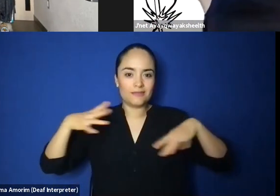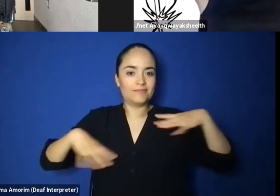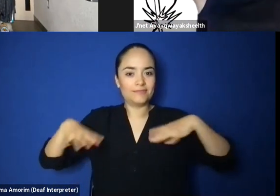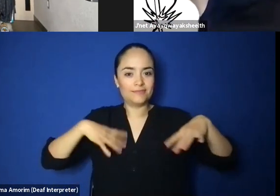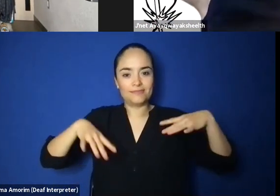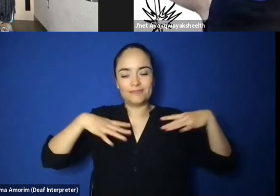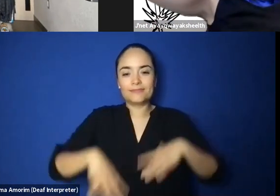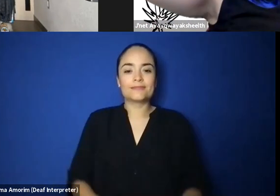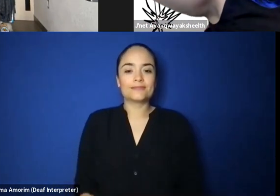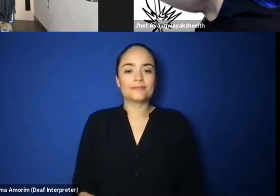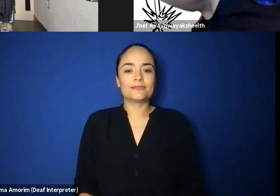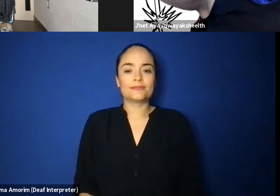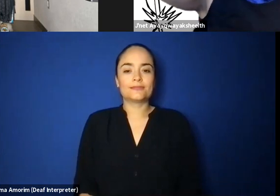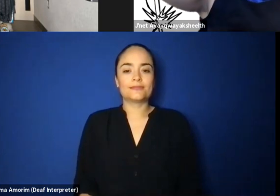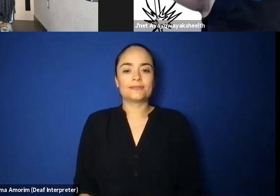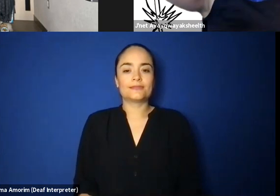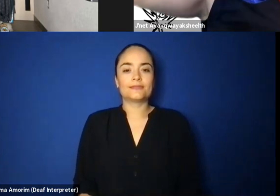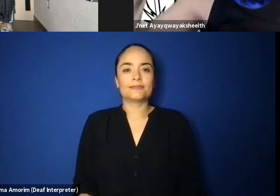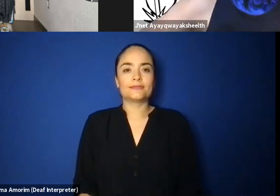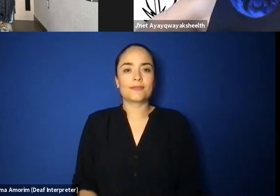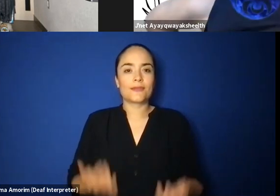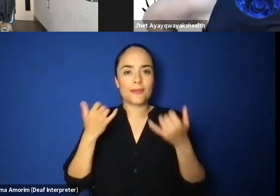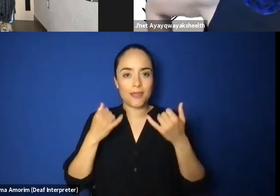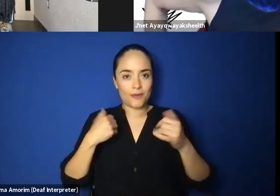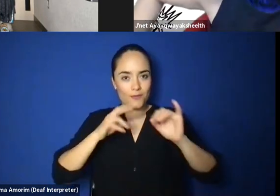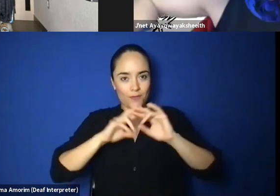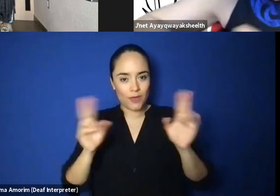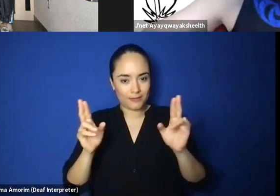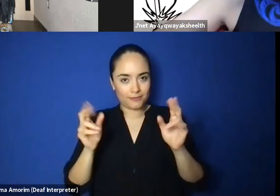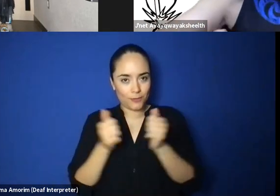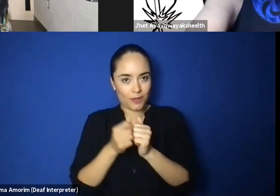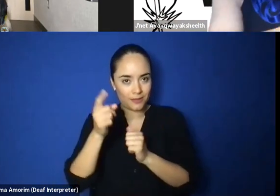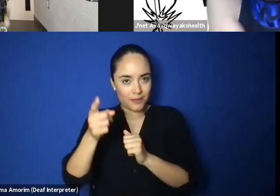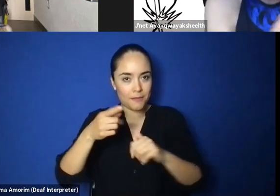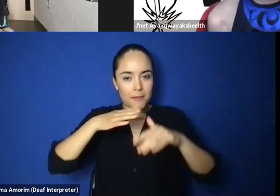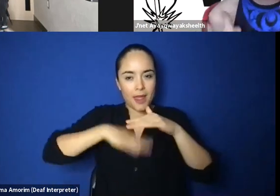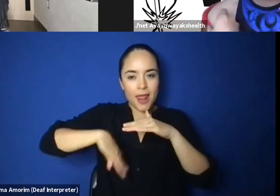for the intertribal, because we got the basic step down, but we all have different regalia. Here's mine